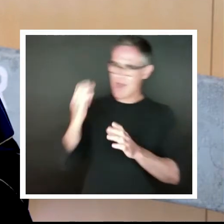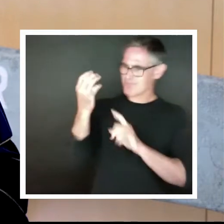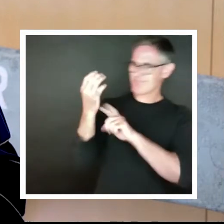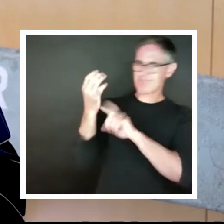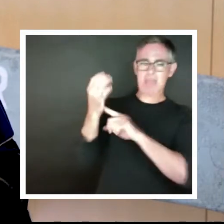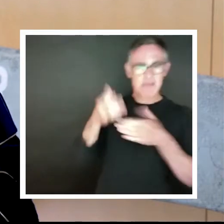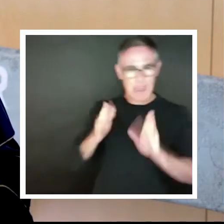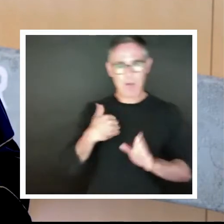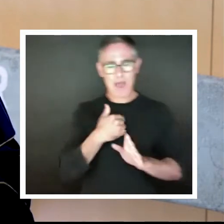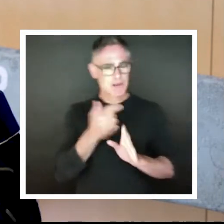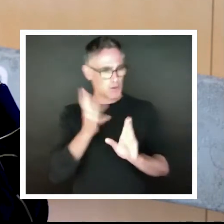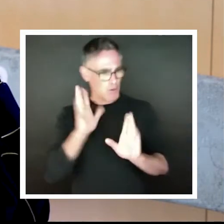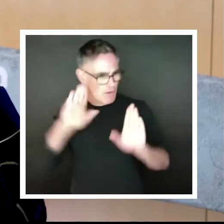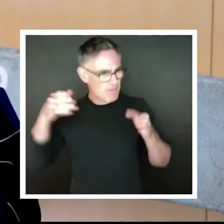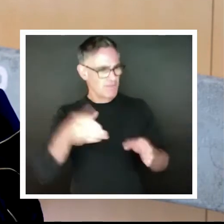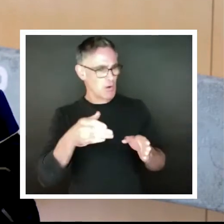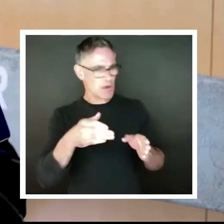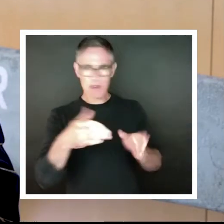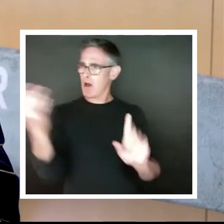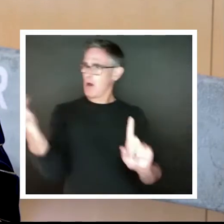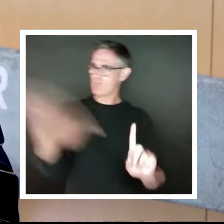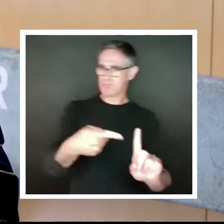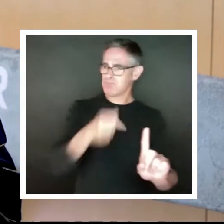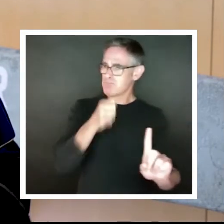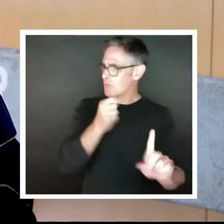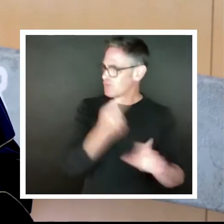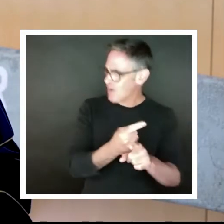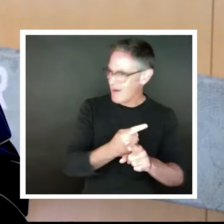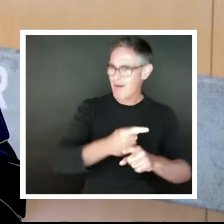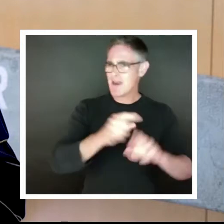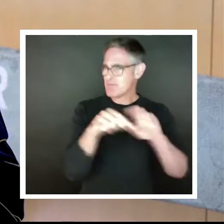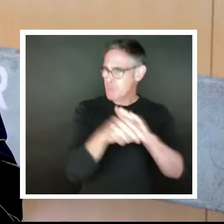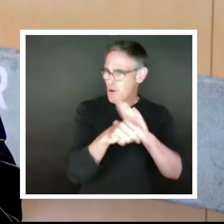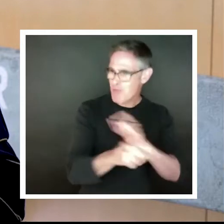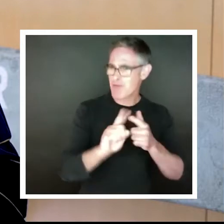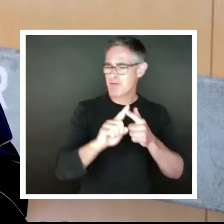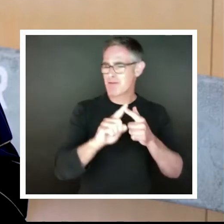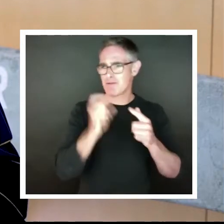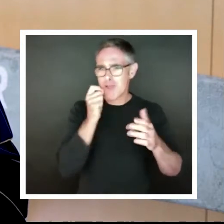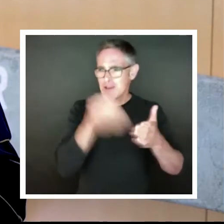on oppression, on killing, on murder. Just think of the technologies that we might develop